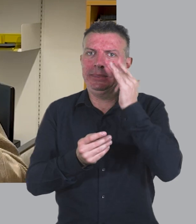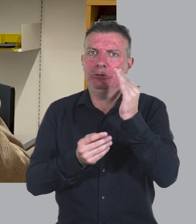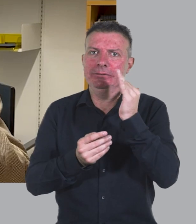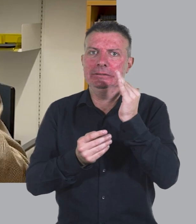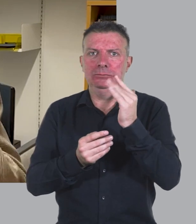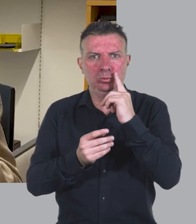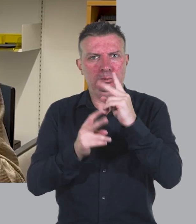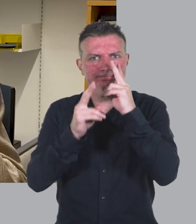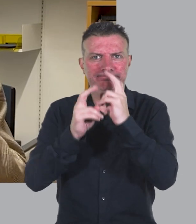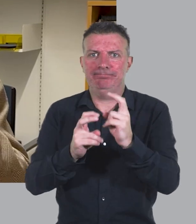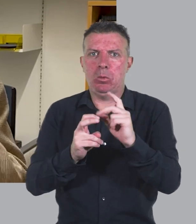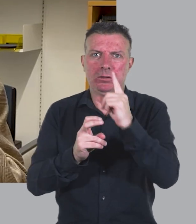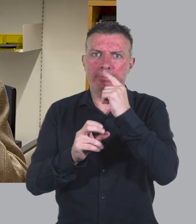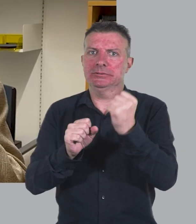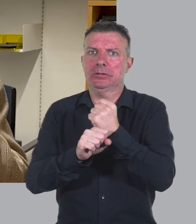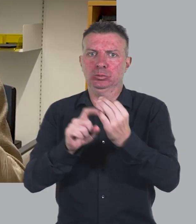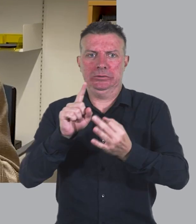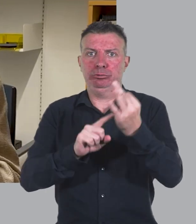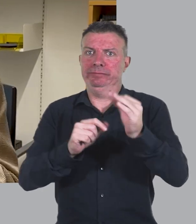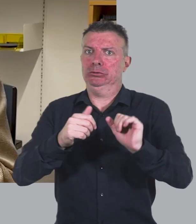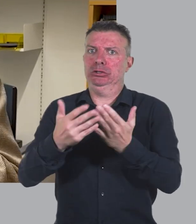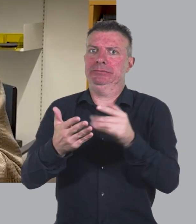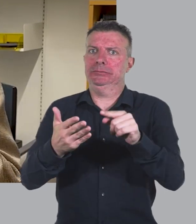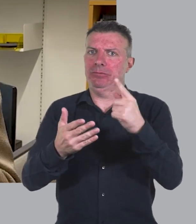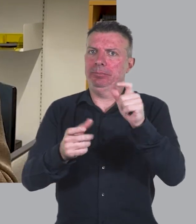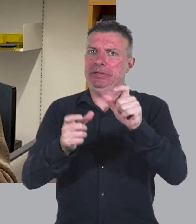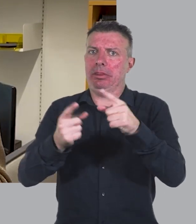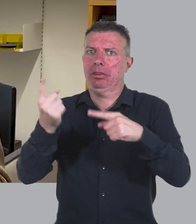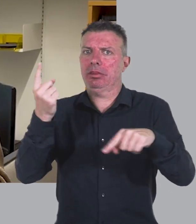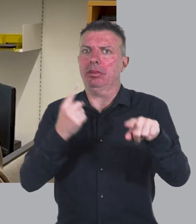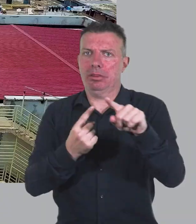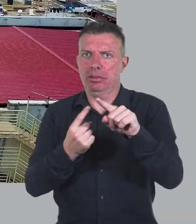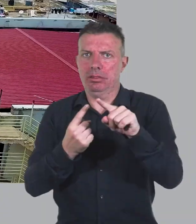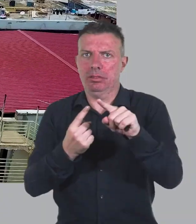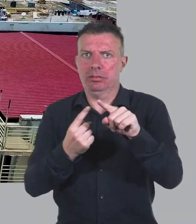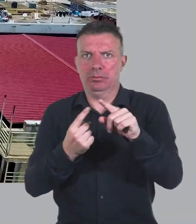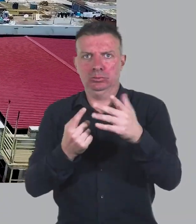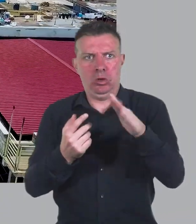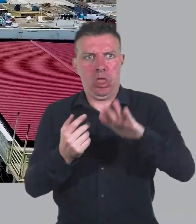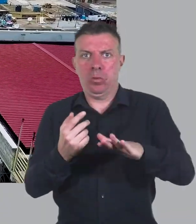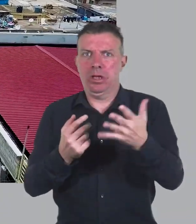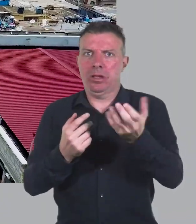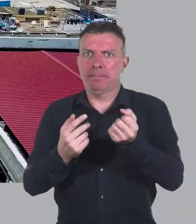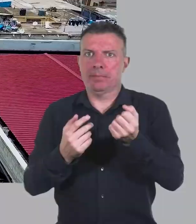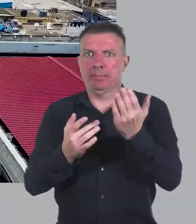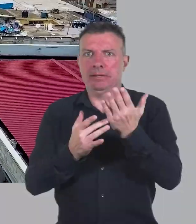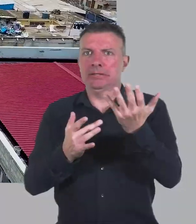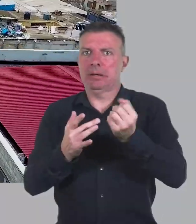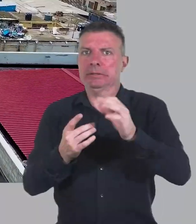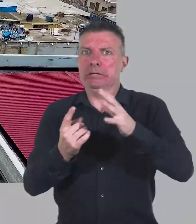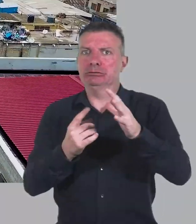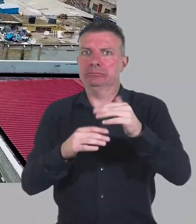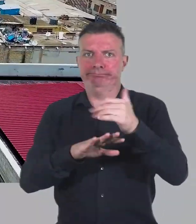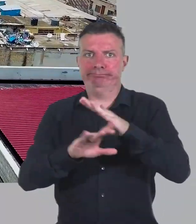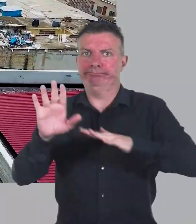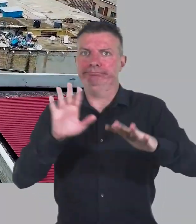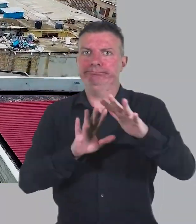to examine what can be done to improve services for people in low-income and middle-income country settings.